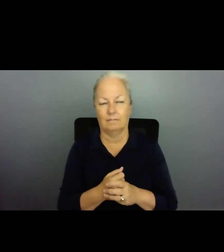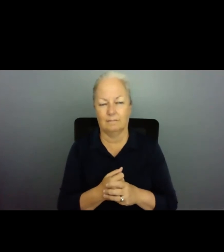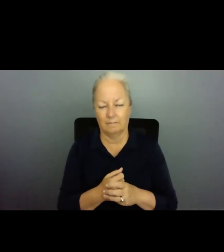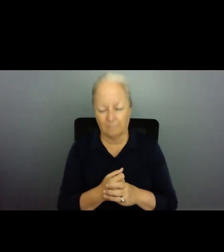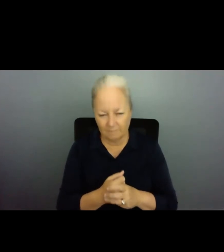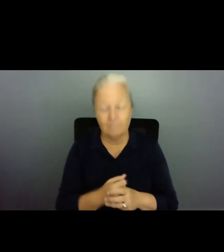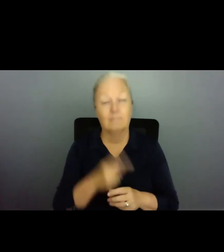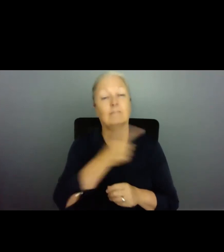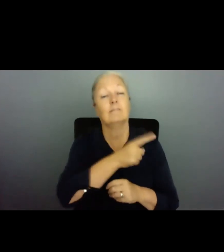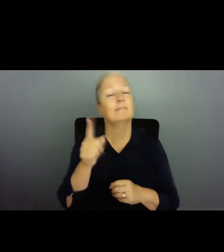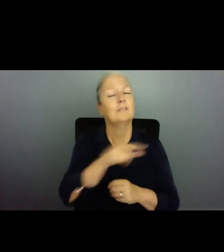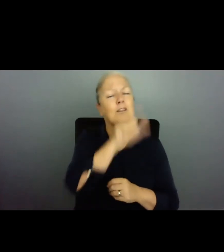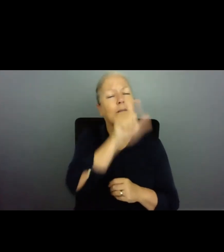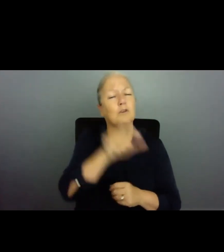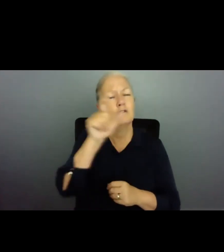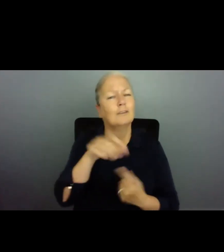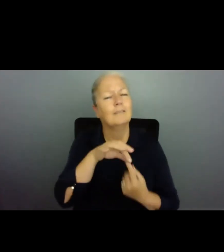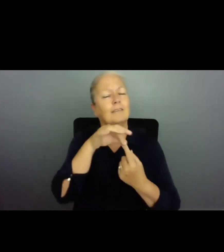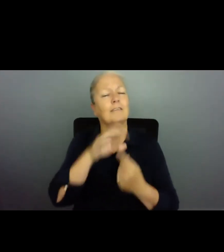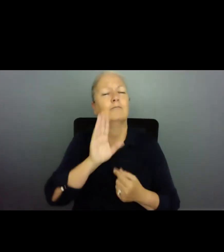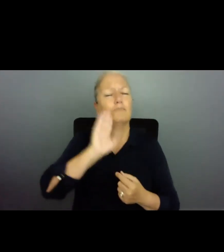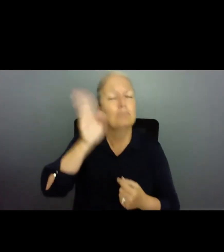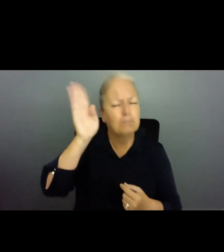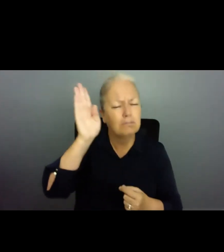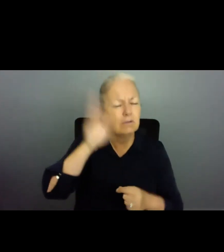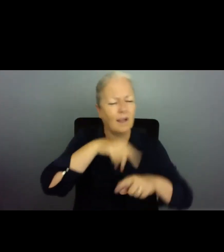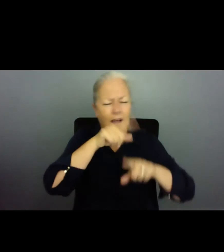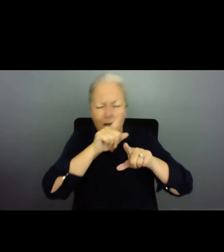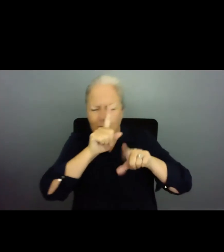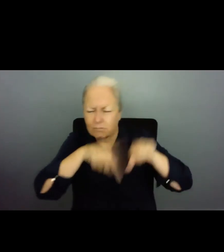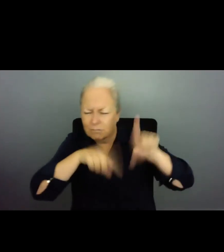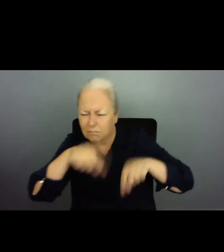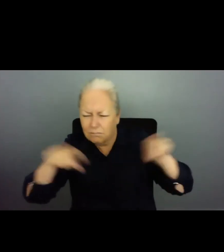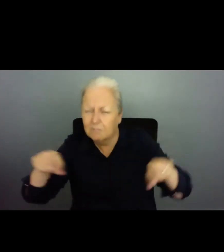enriching for me a lot of very interesting important points that were raised uh right from